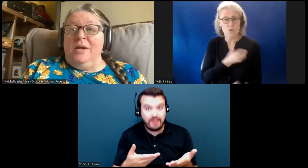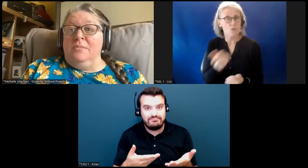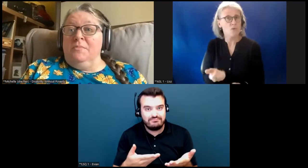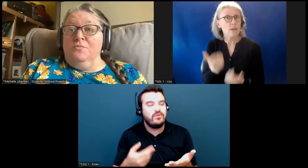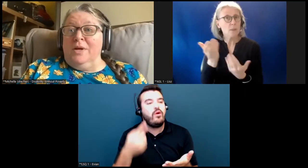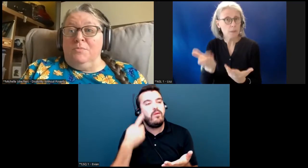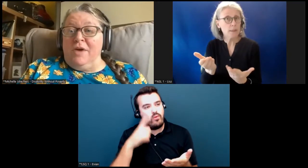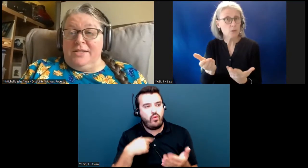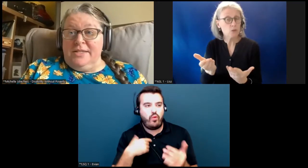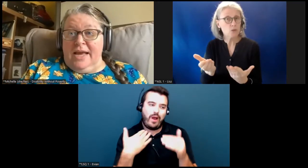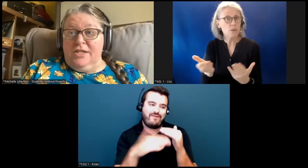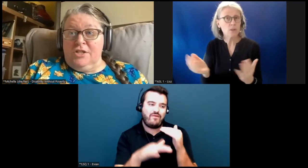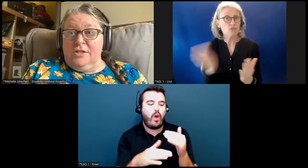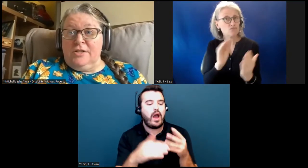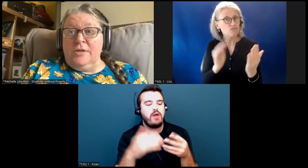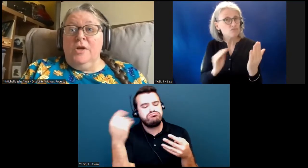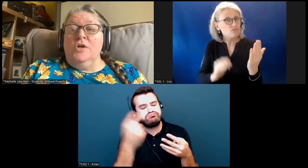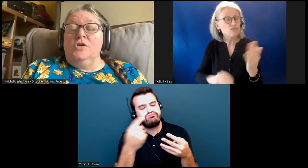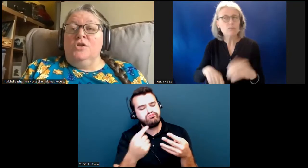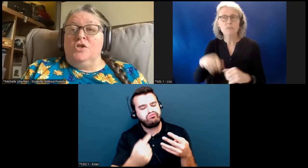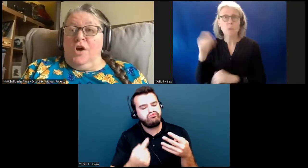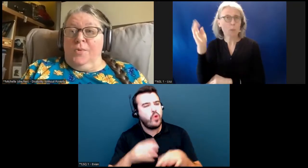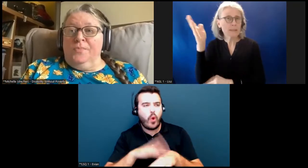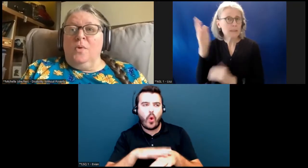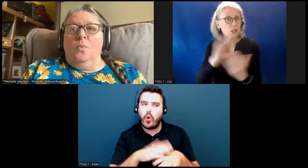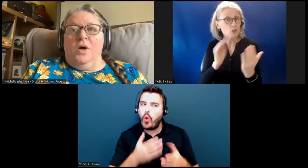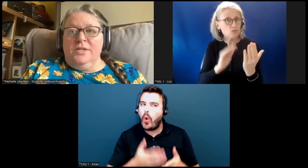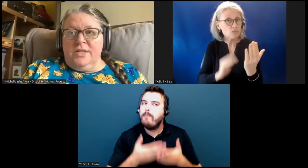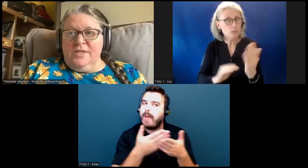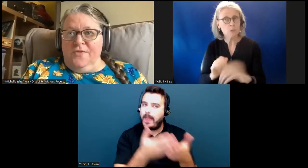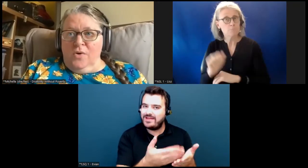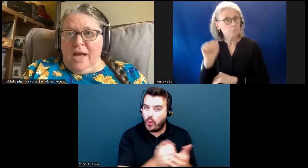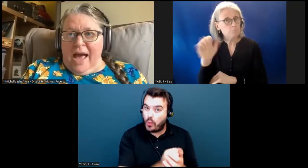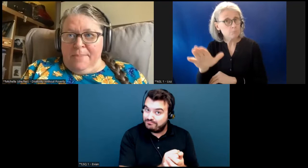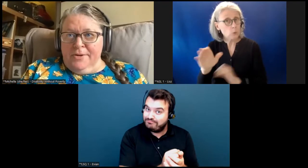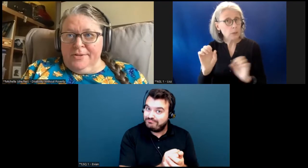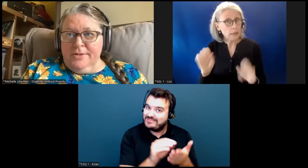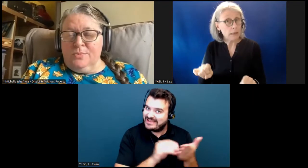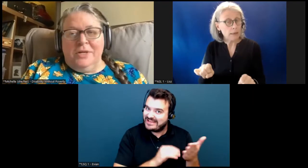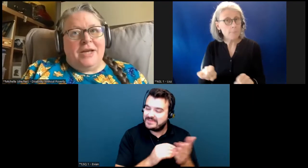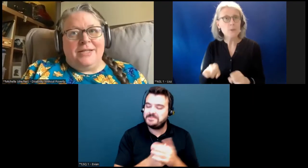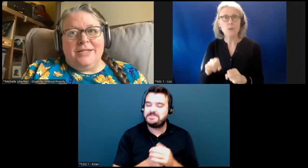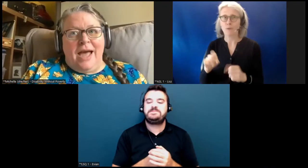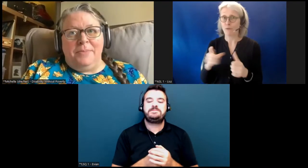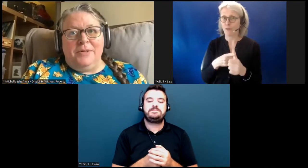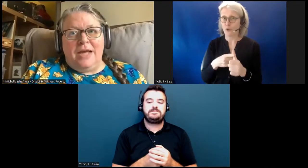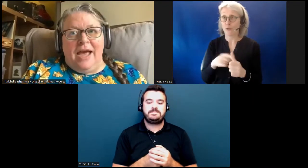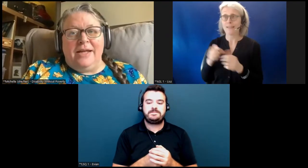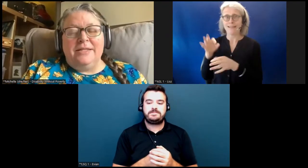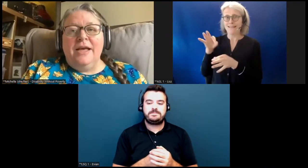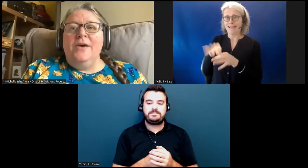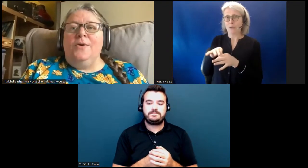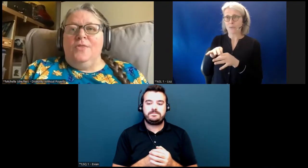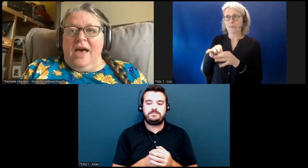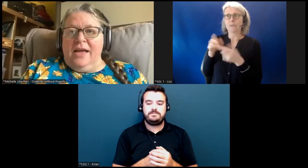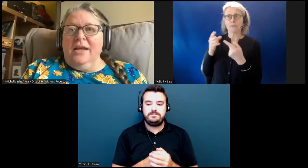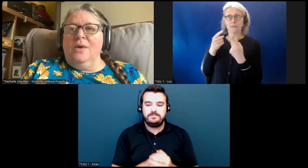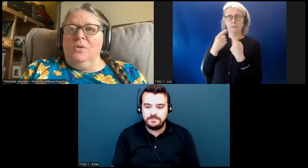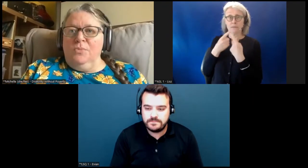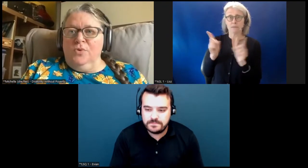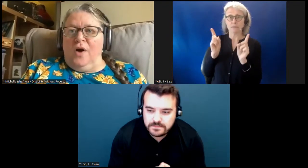WRITTEN PRESENTATIONS. SO ONCE THIS VOTE HAPPENS, WHICH HASN'T HAPPENED YET, THEN IT WILL MOVE